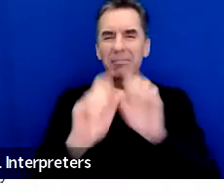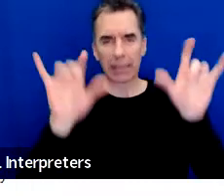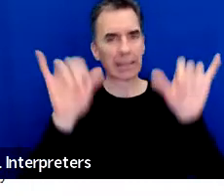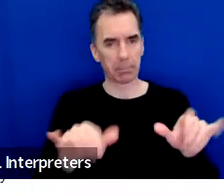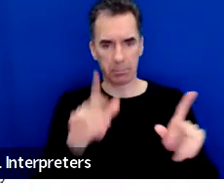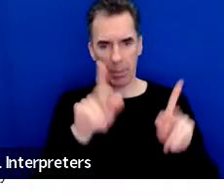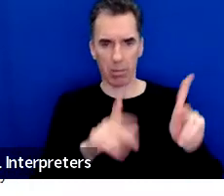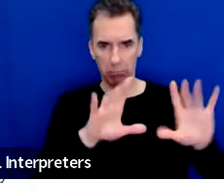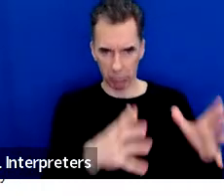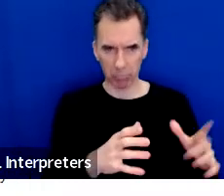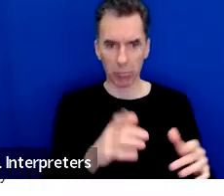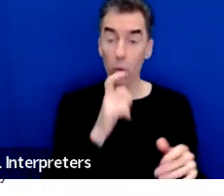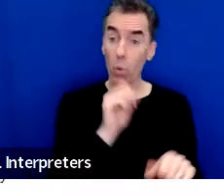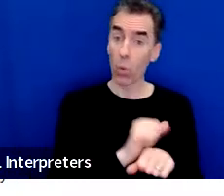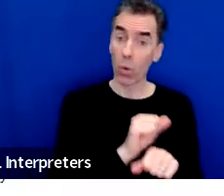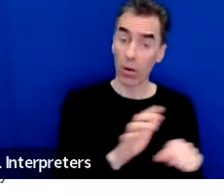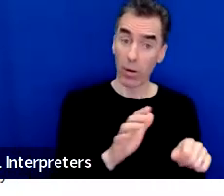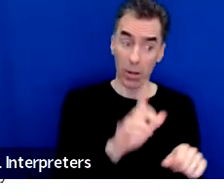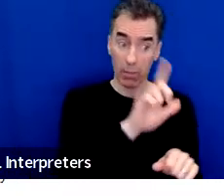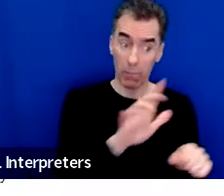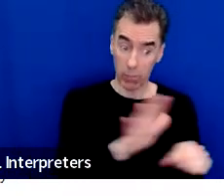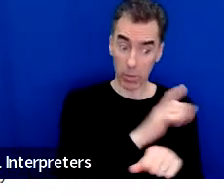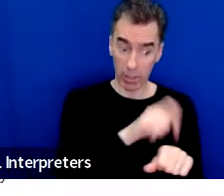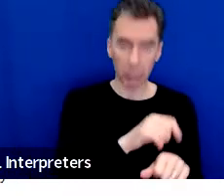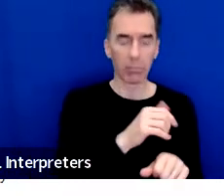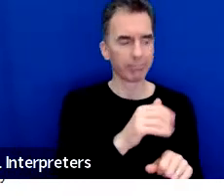librarians all have a subject areas that we collect for,